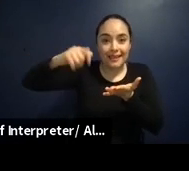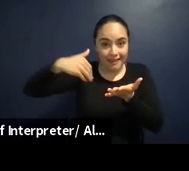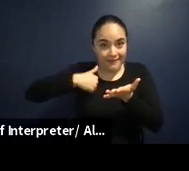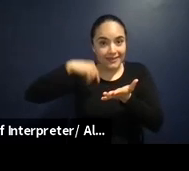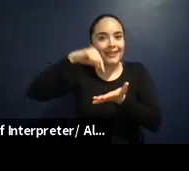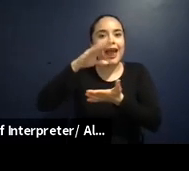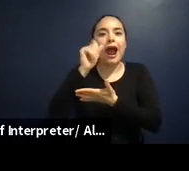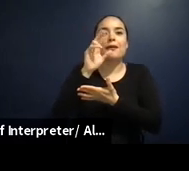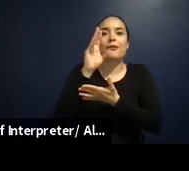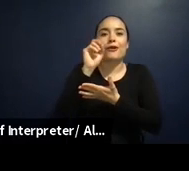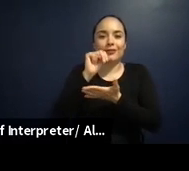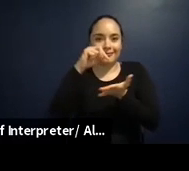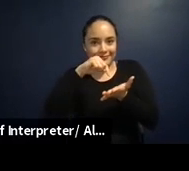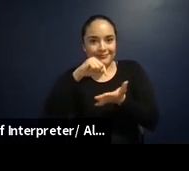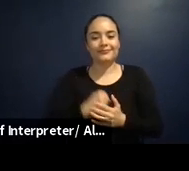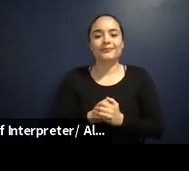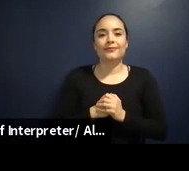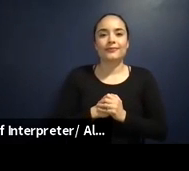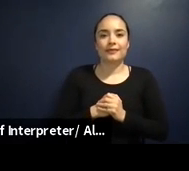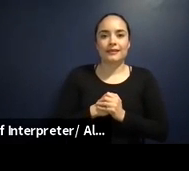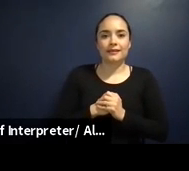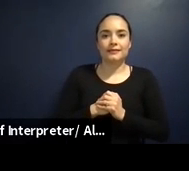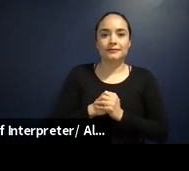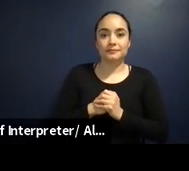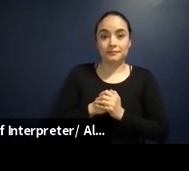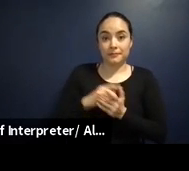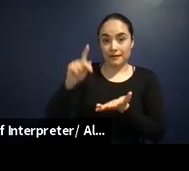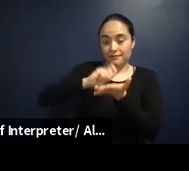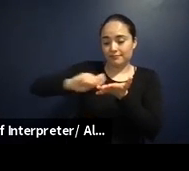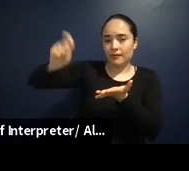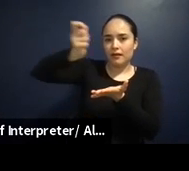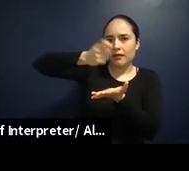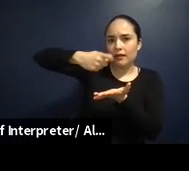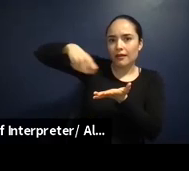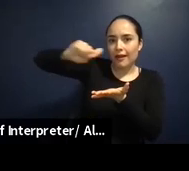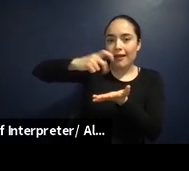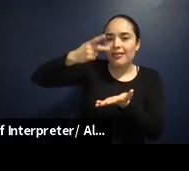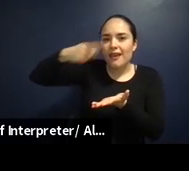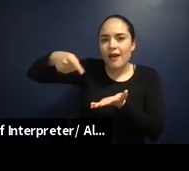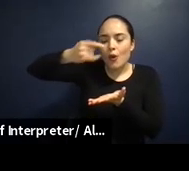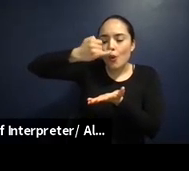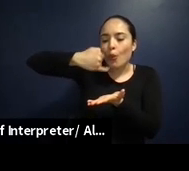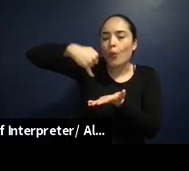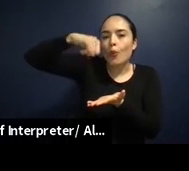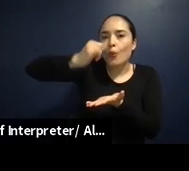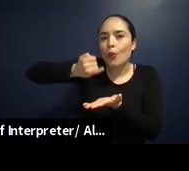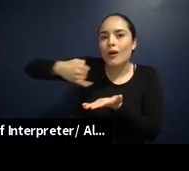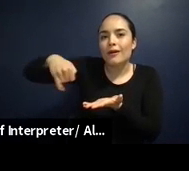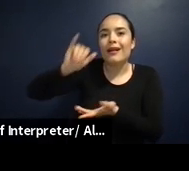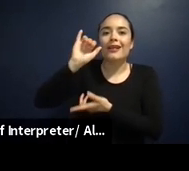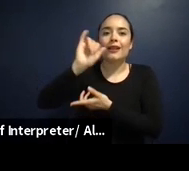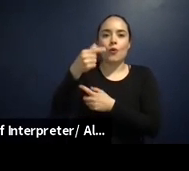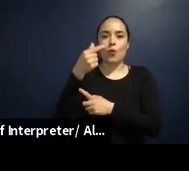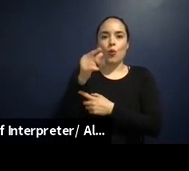your paper, it actually leaves a mark. That is the the graphite rubbing off onto your paper. [Sarah]: Wow. So